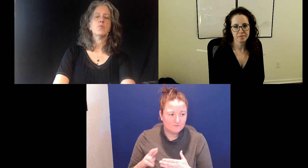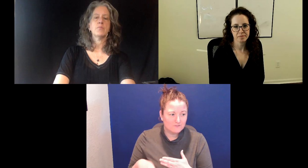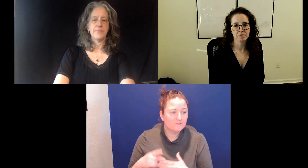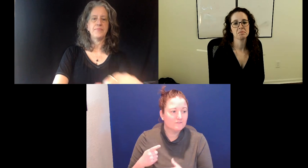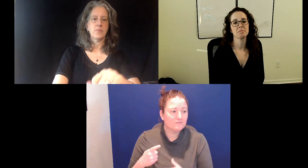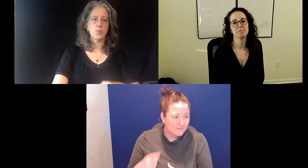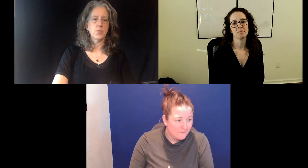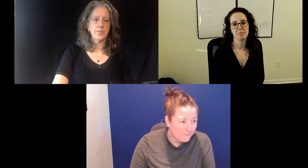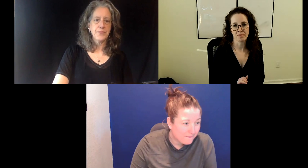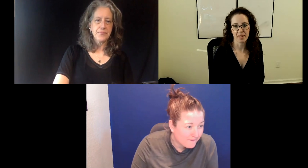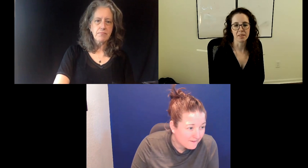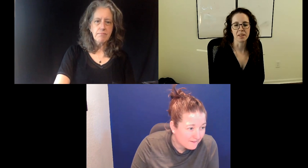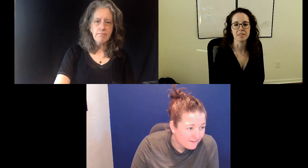oh can't wait to see the results